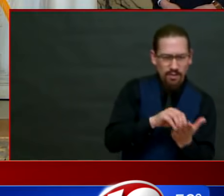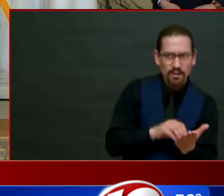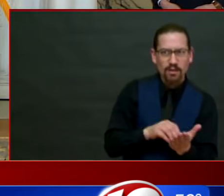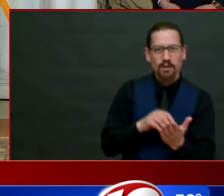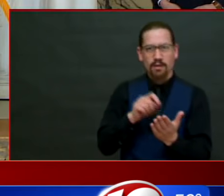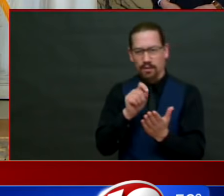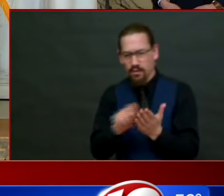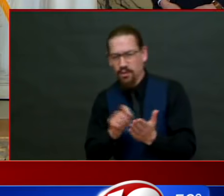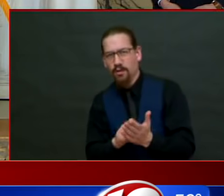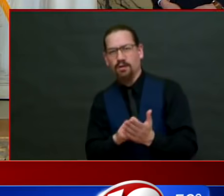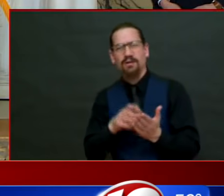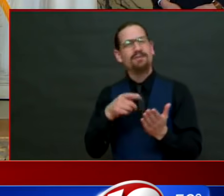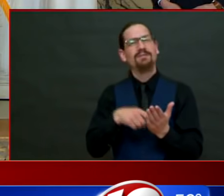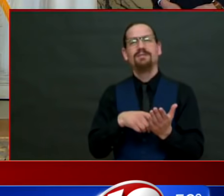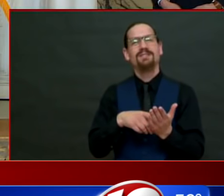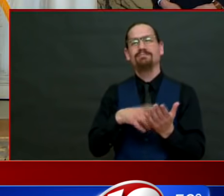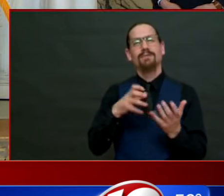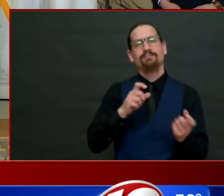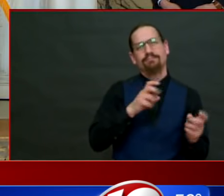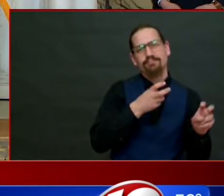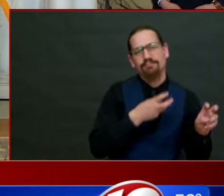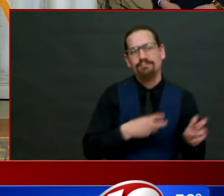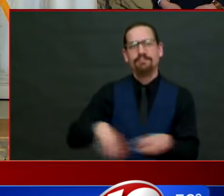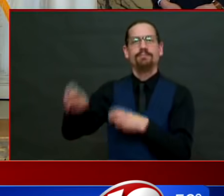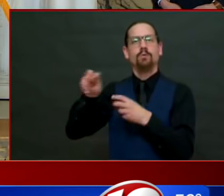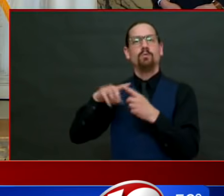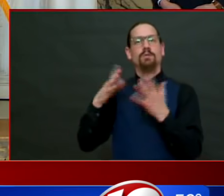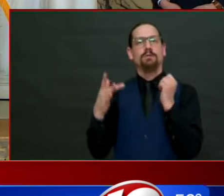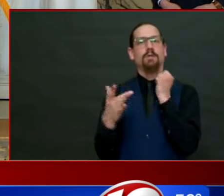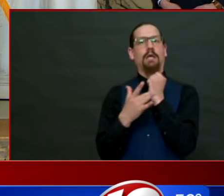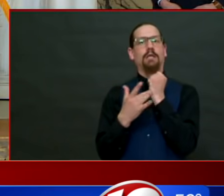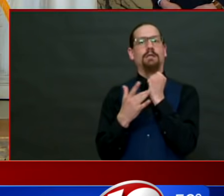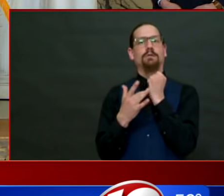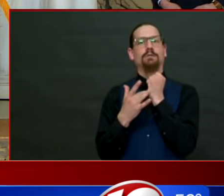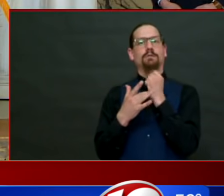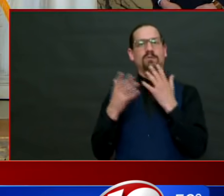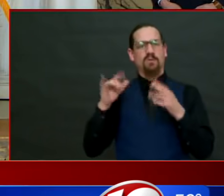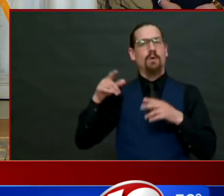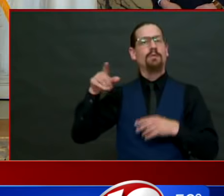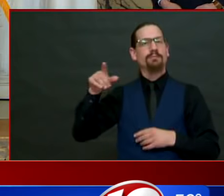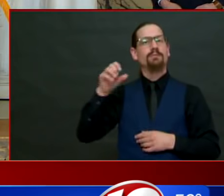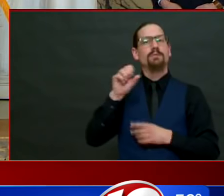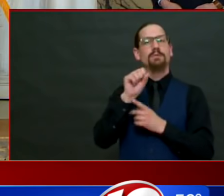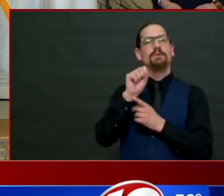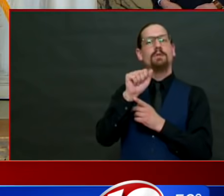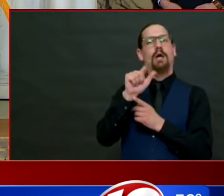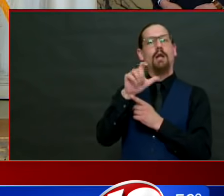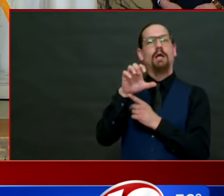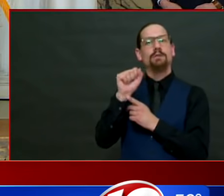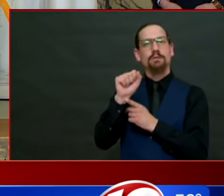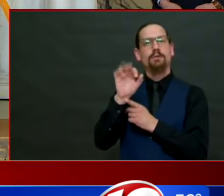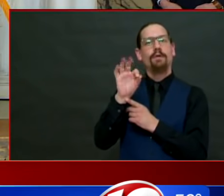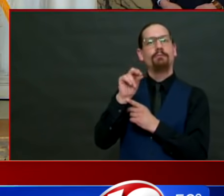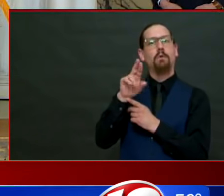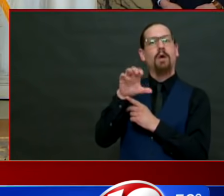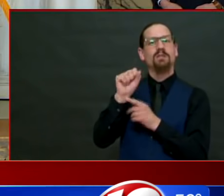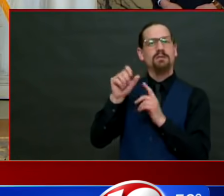WE ARE GETTING THERE. WE PARTNER WITH A COMPANY CALLED SALESFORCE, THAT IS GOING WELL. WE ARE PILOT TESTING THAT THIS